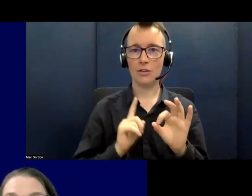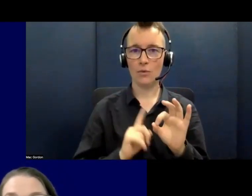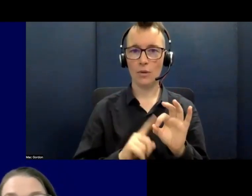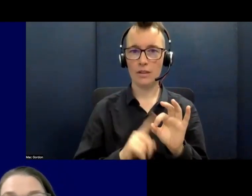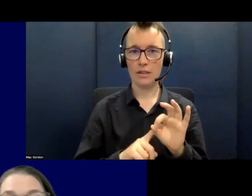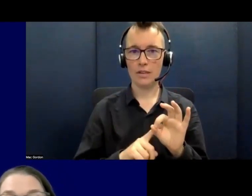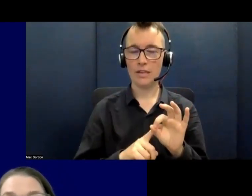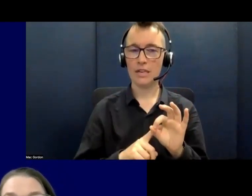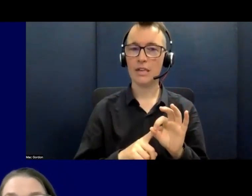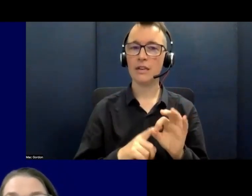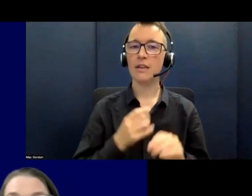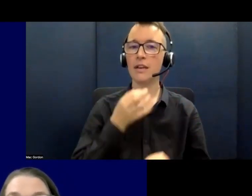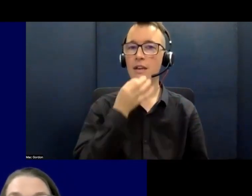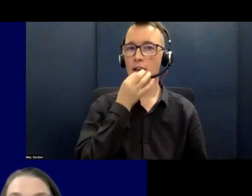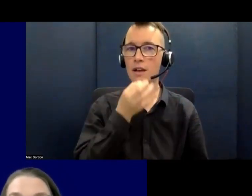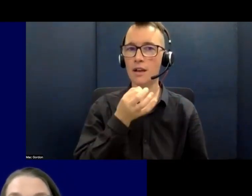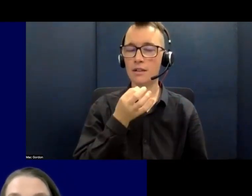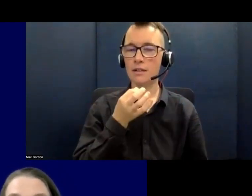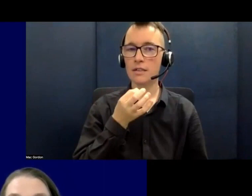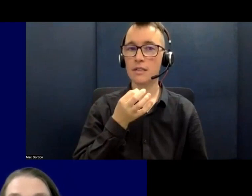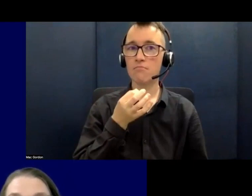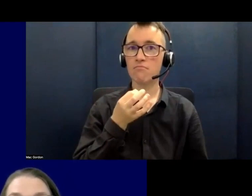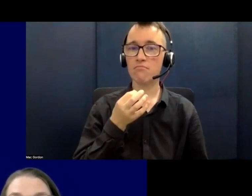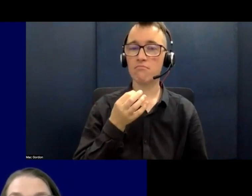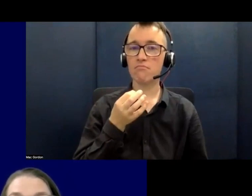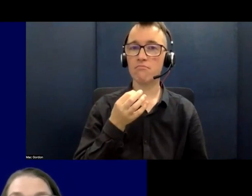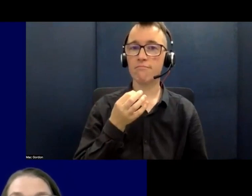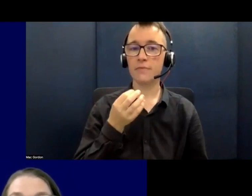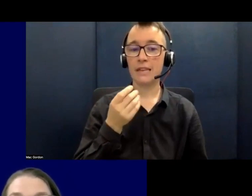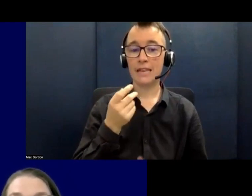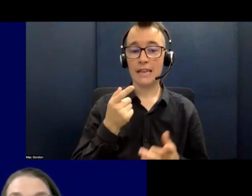Is there any benefit in involving an orthoptist for a toddler